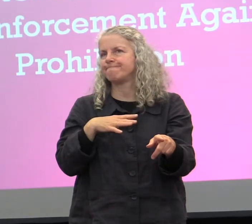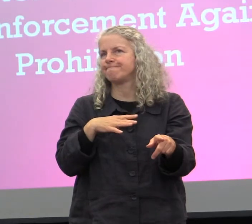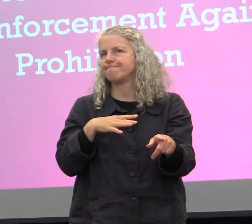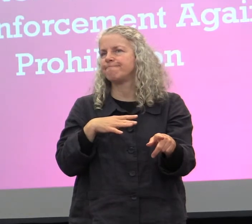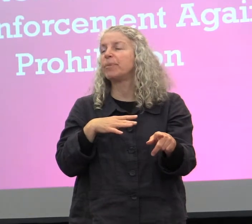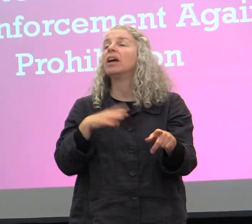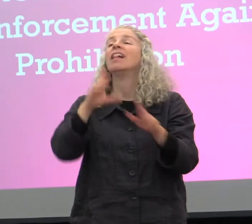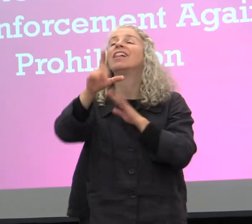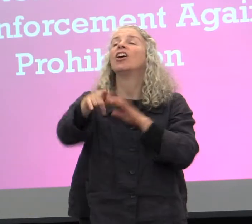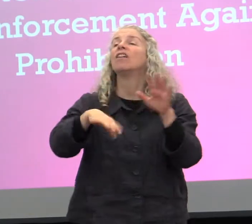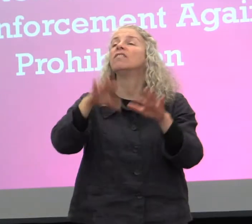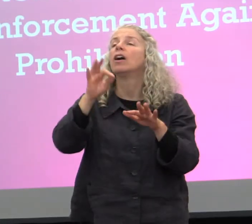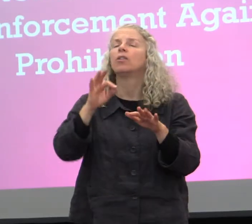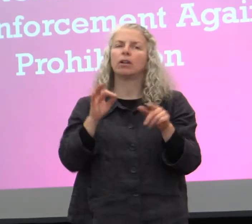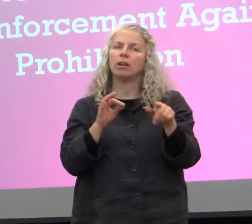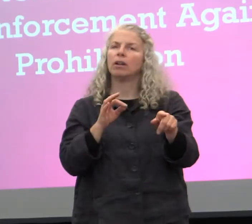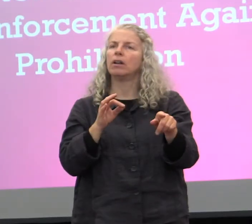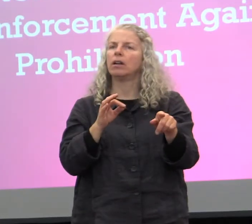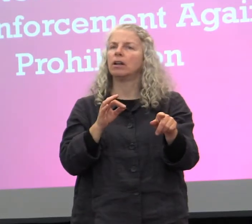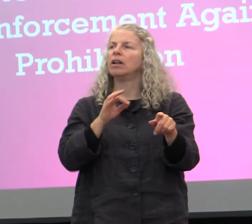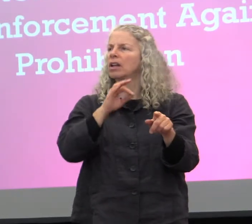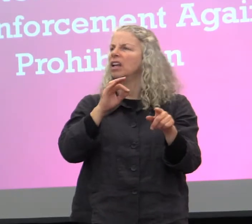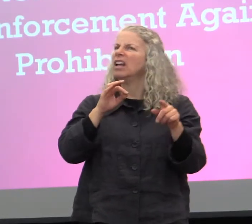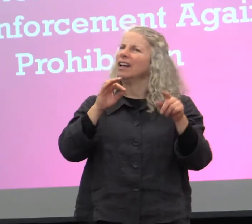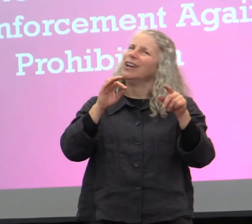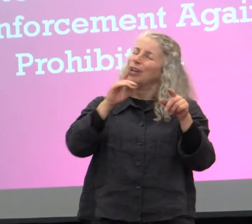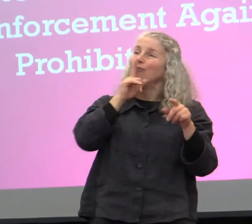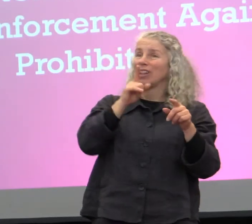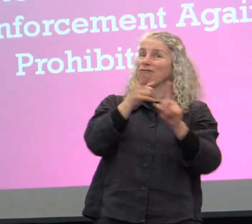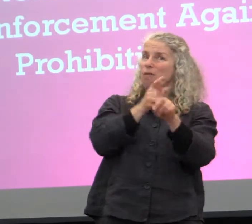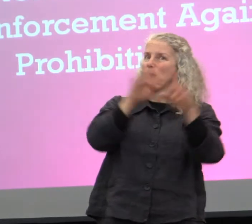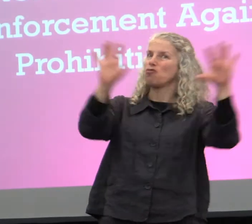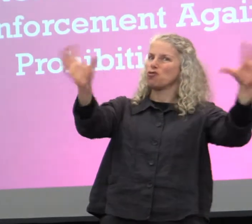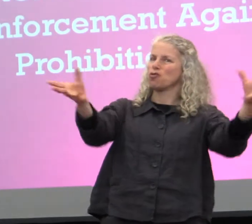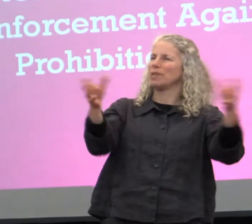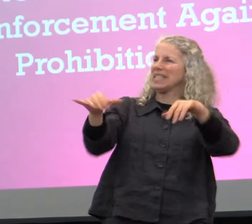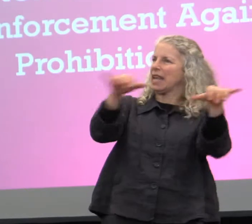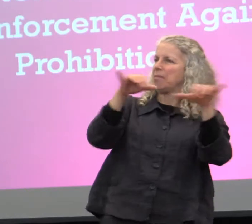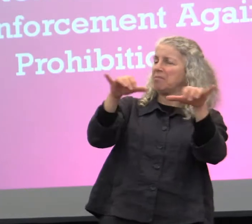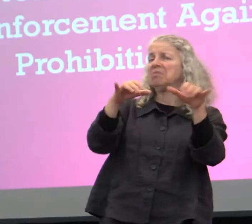And I later learned that she was part of a general class of women, some of whom were African Americans,